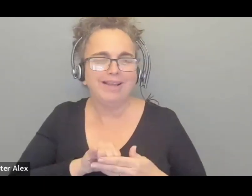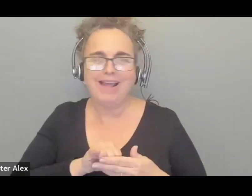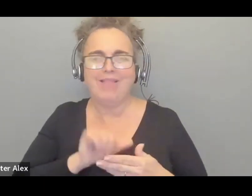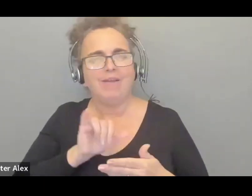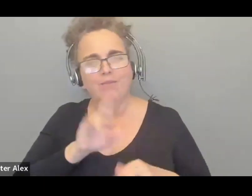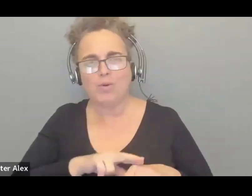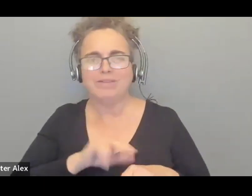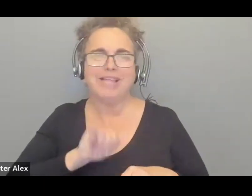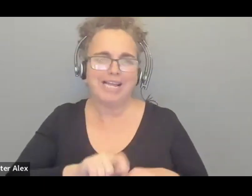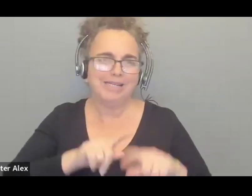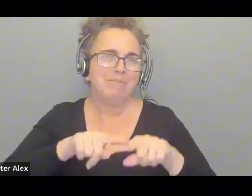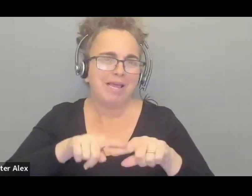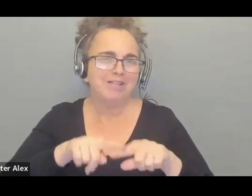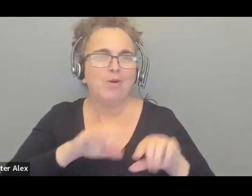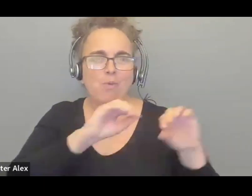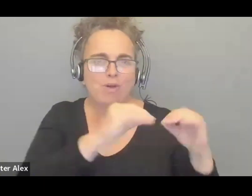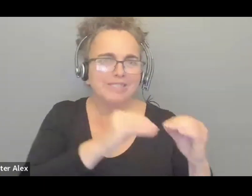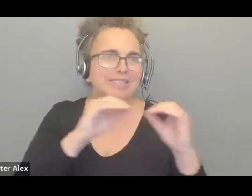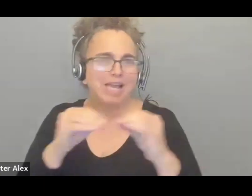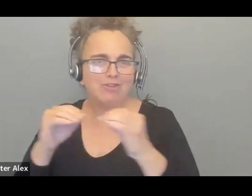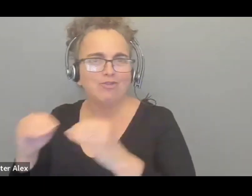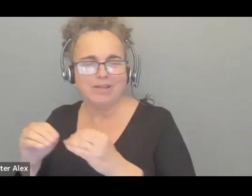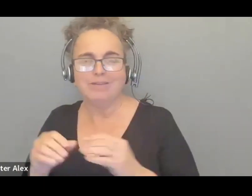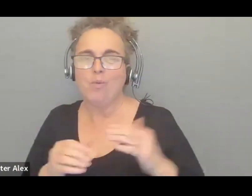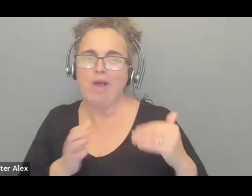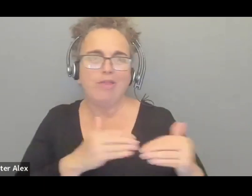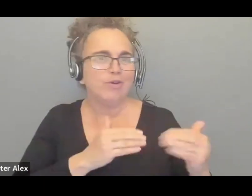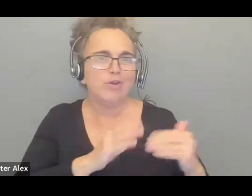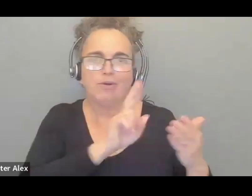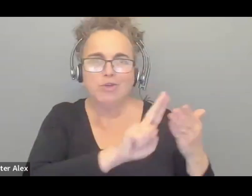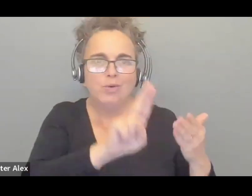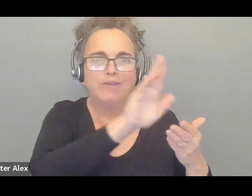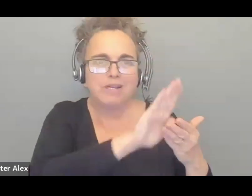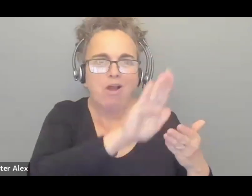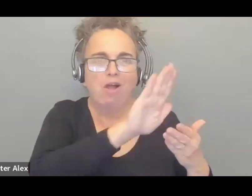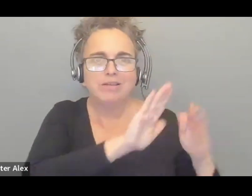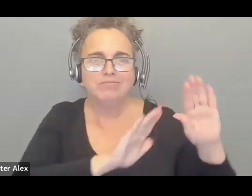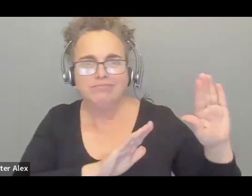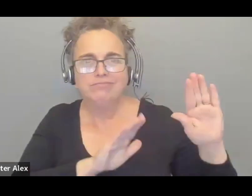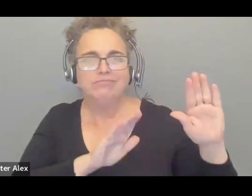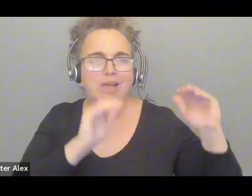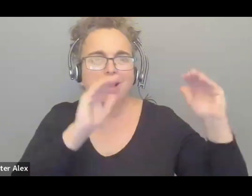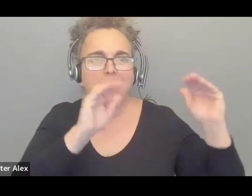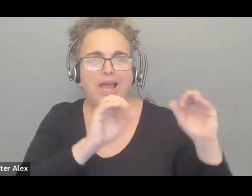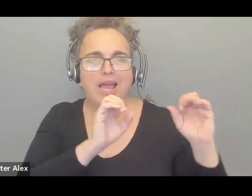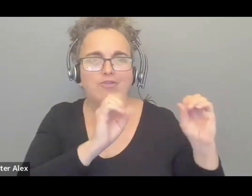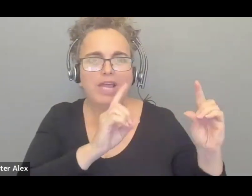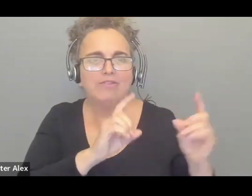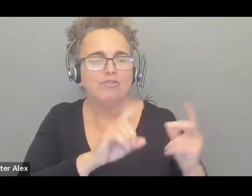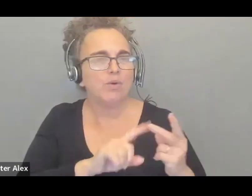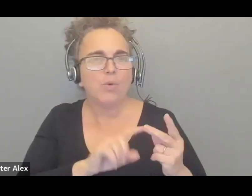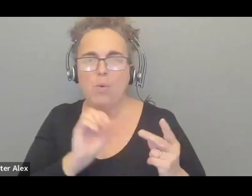I'm sure it'll be different with higher ed, so you will have to see where that is. But telling your story with data can be really helpful